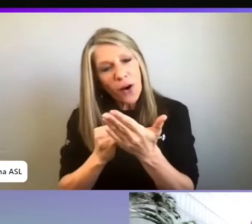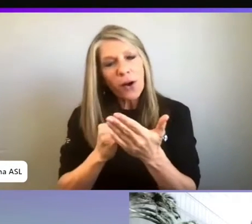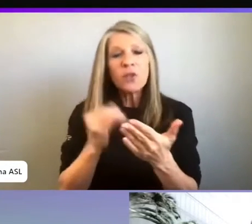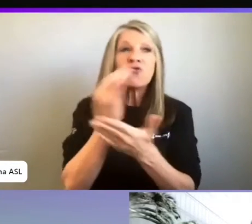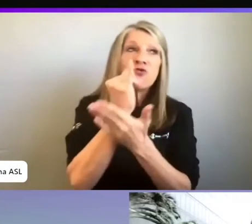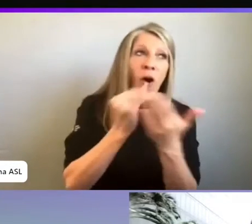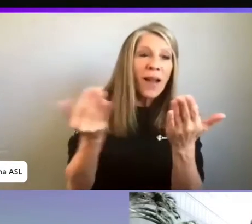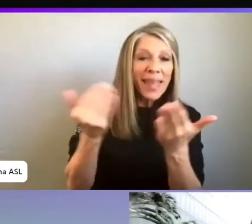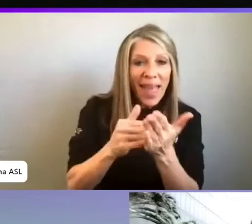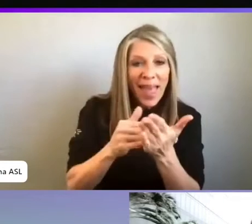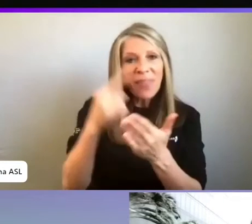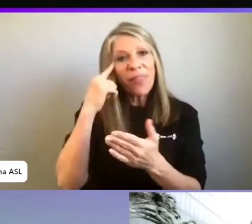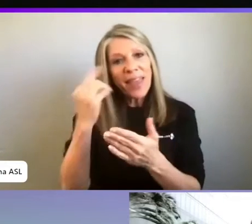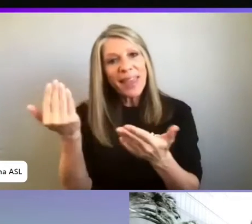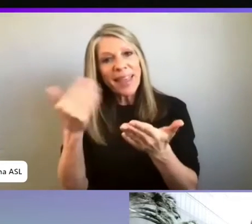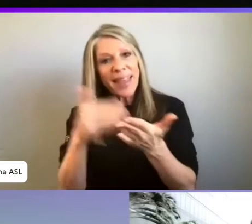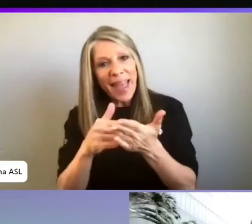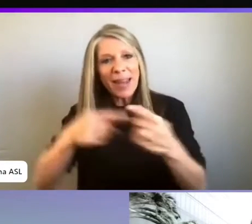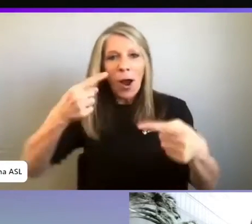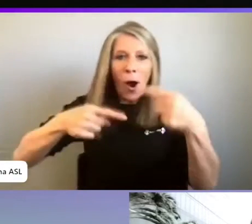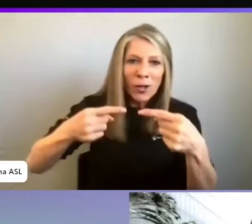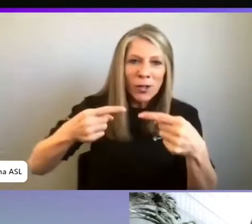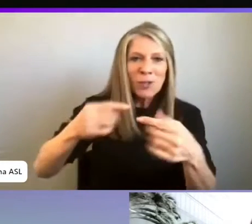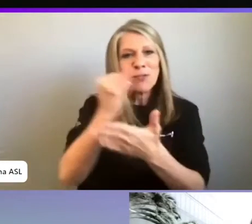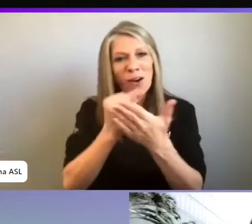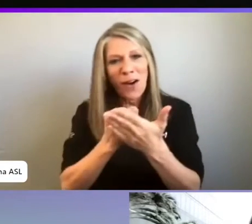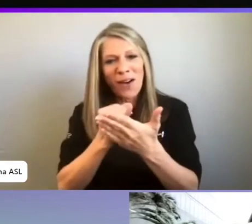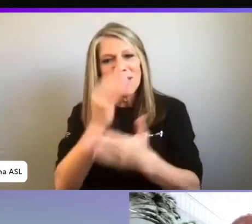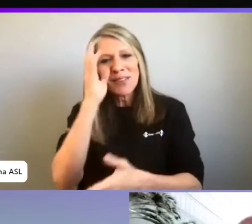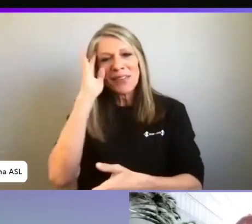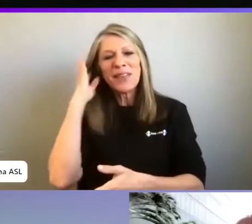were drawing, and we had a marvelous day of doing that,